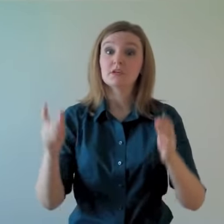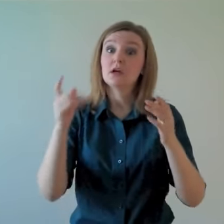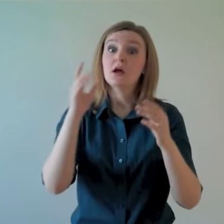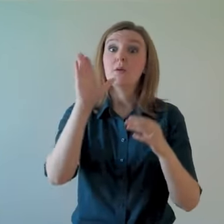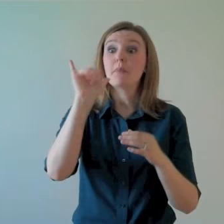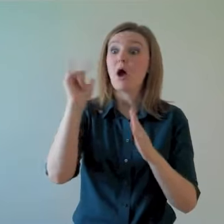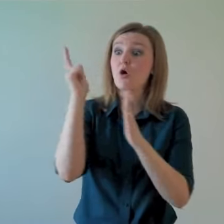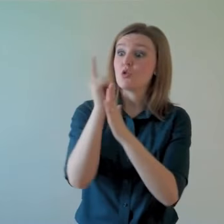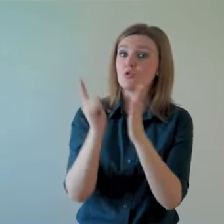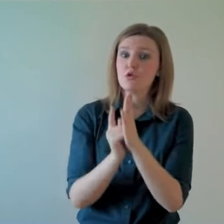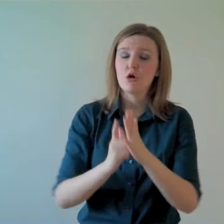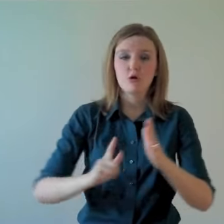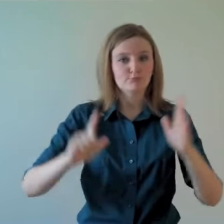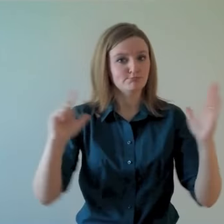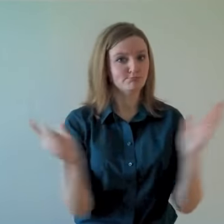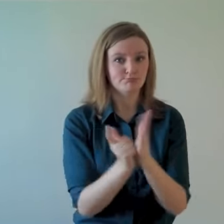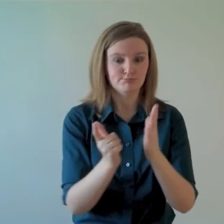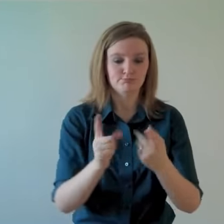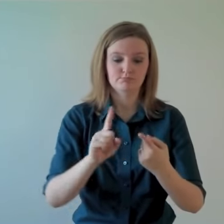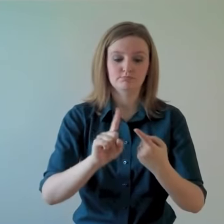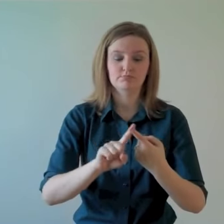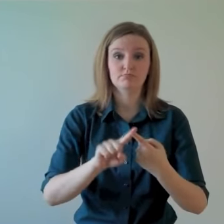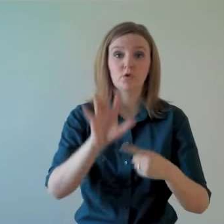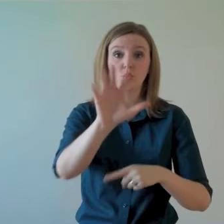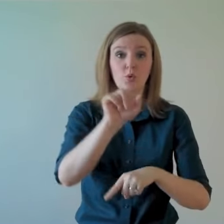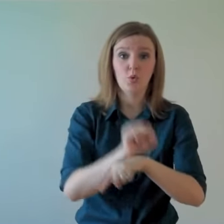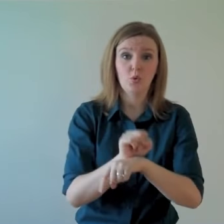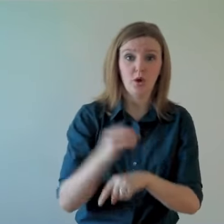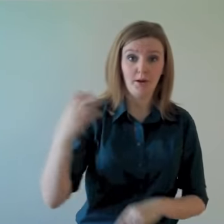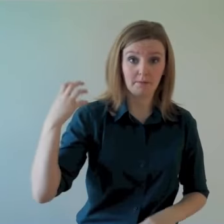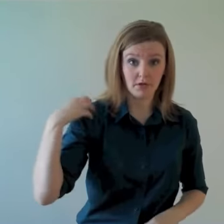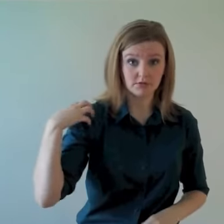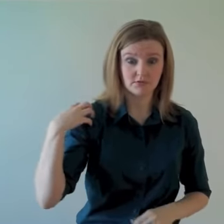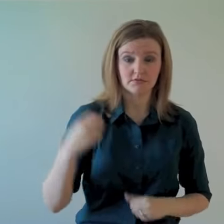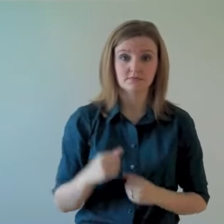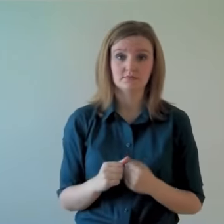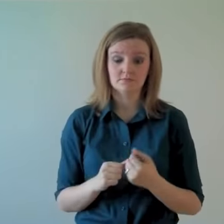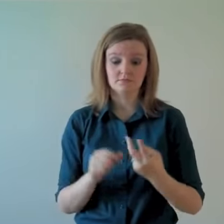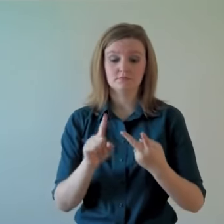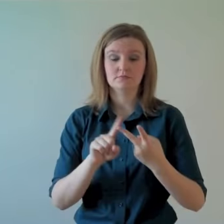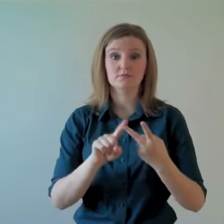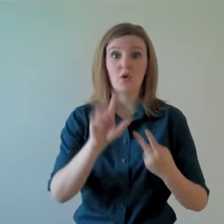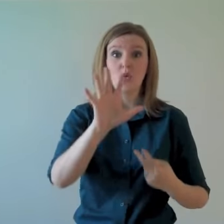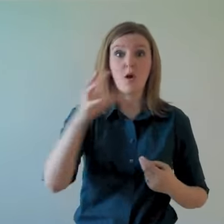For example: you cannot use your workplace boss or your boss' assistant to help you vote.